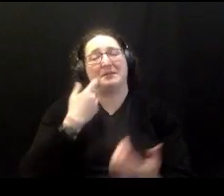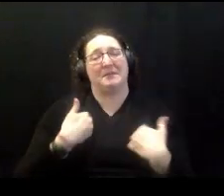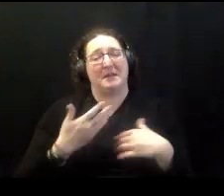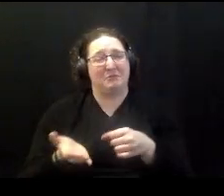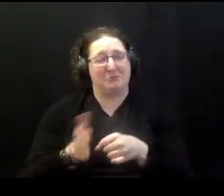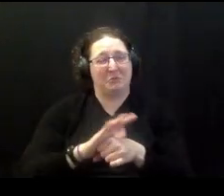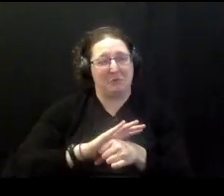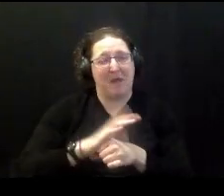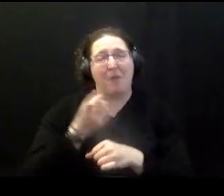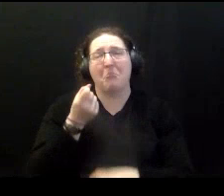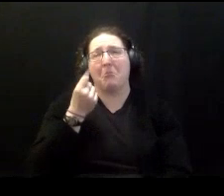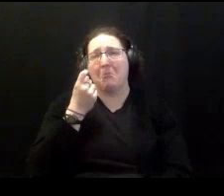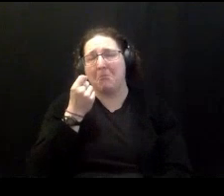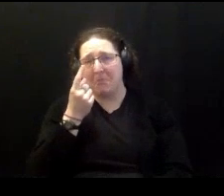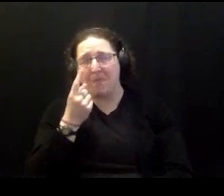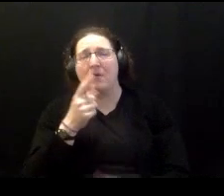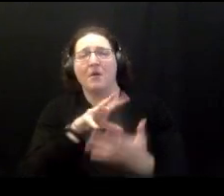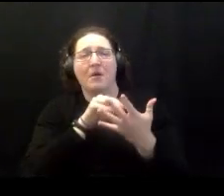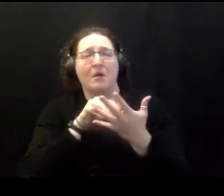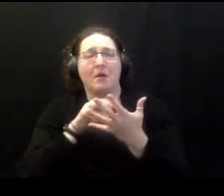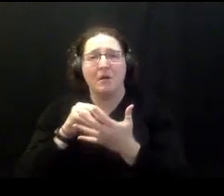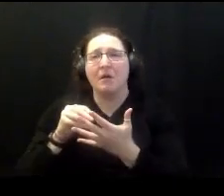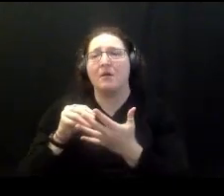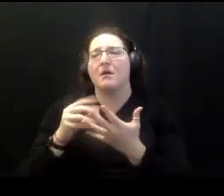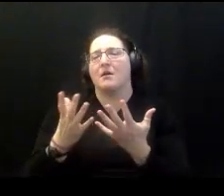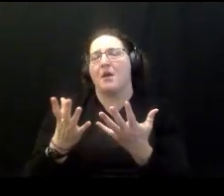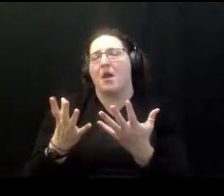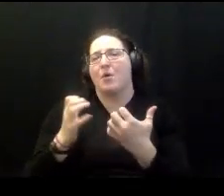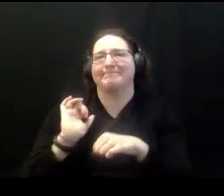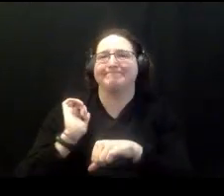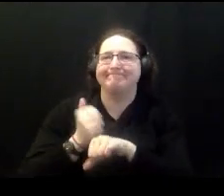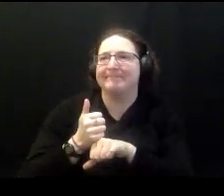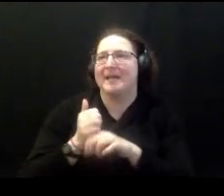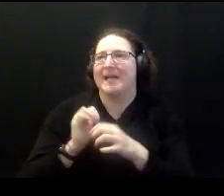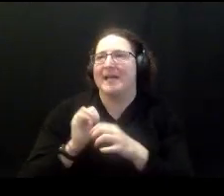earnest to explore and implement meaningful ways in which to engage community partners for input at